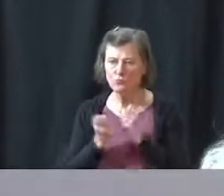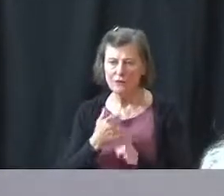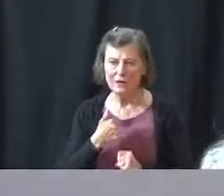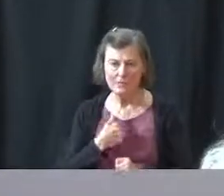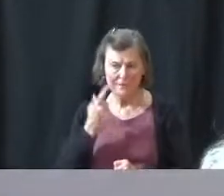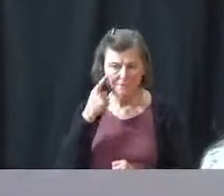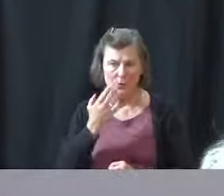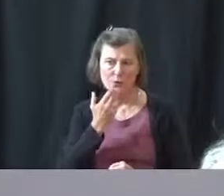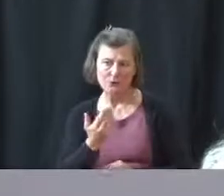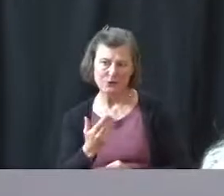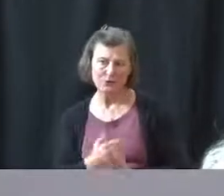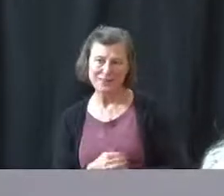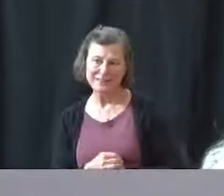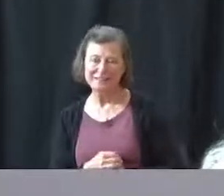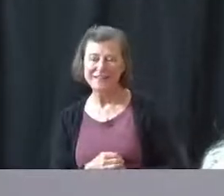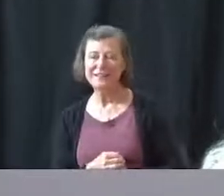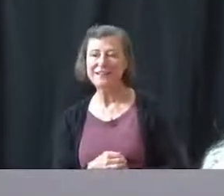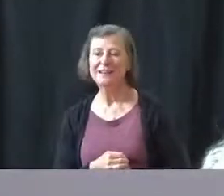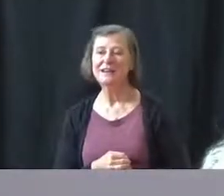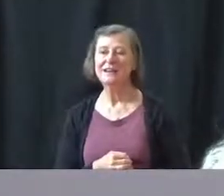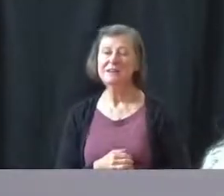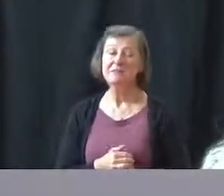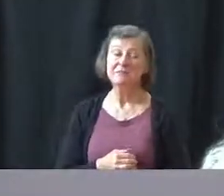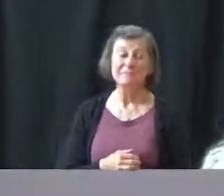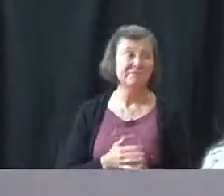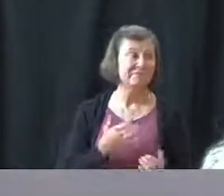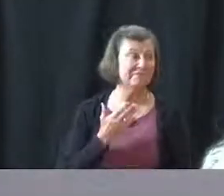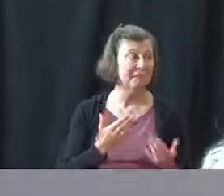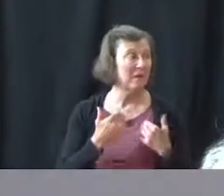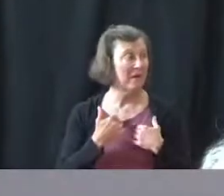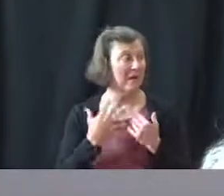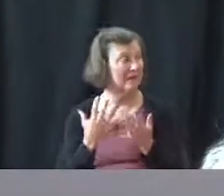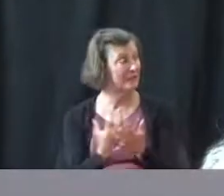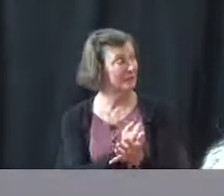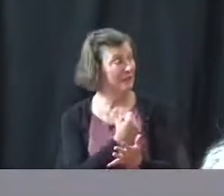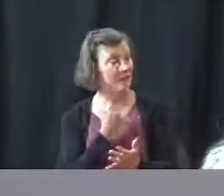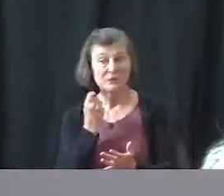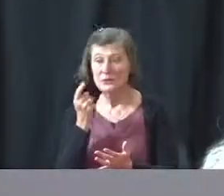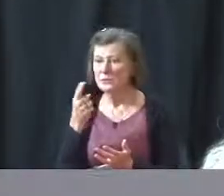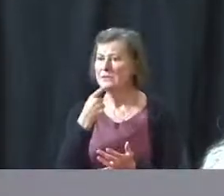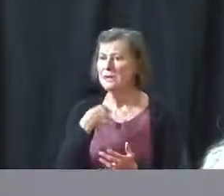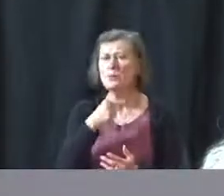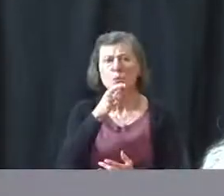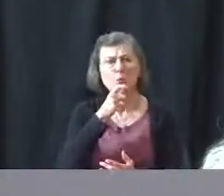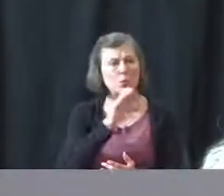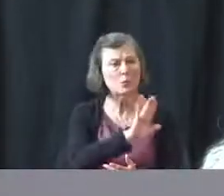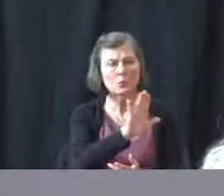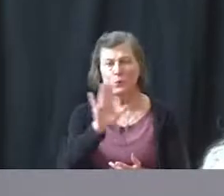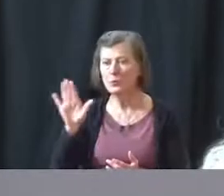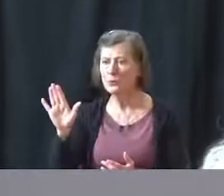So, maybe if you get a chance today, as you're leaving, you tell me who are your spiritual superheroes.